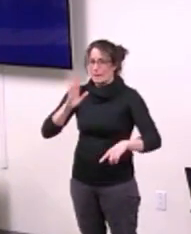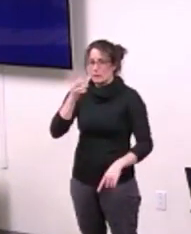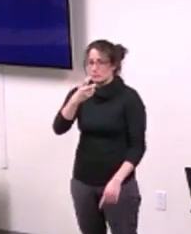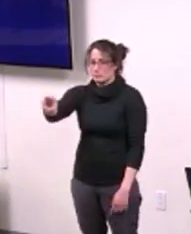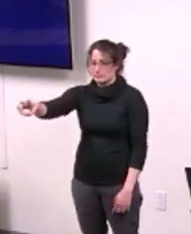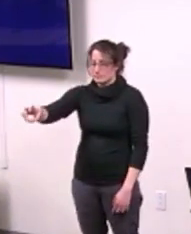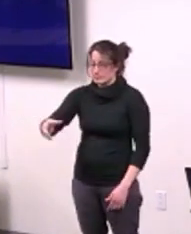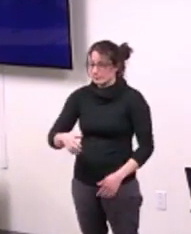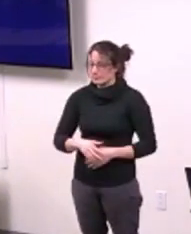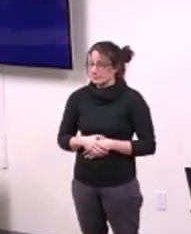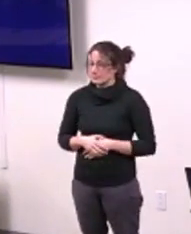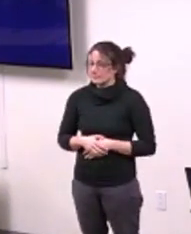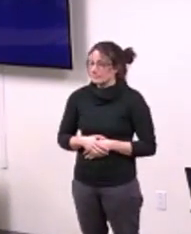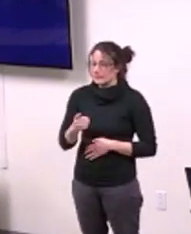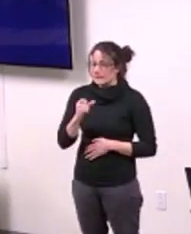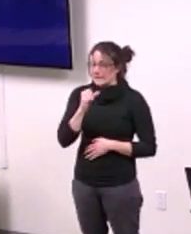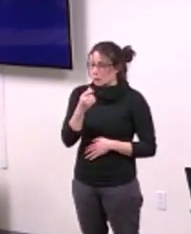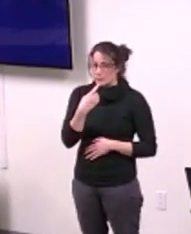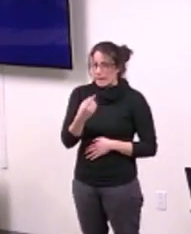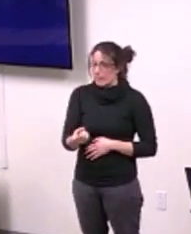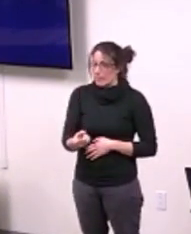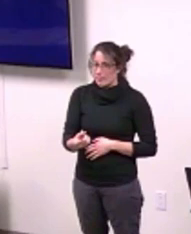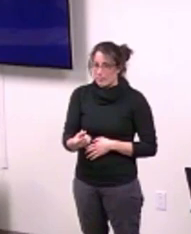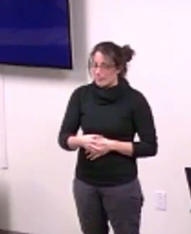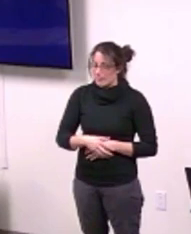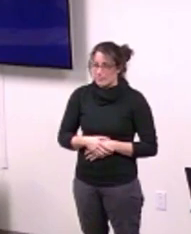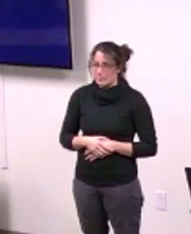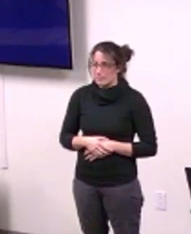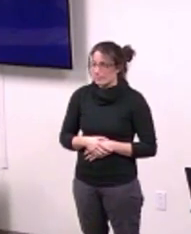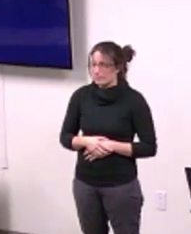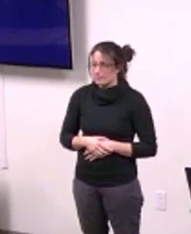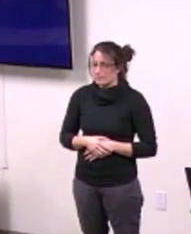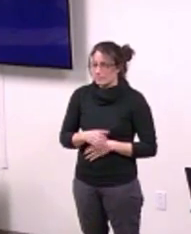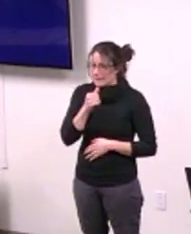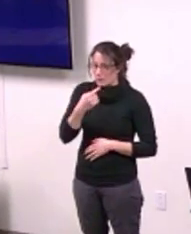They don't tell them where they're going.